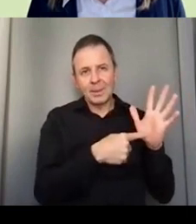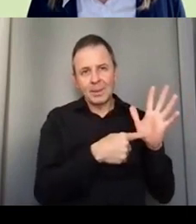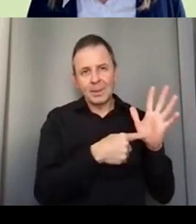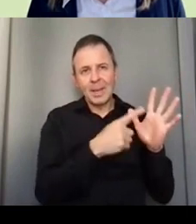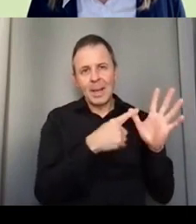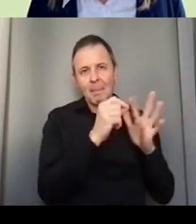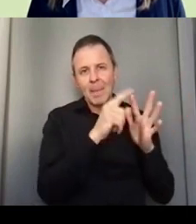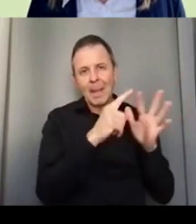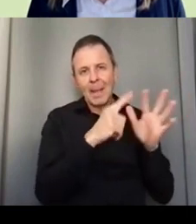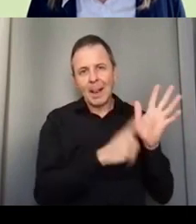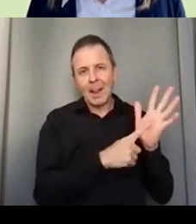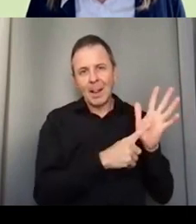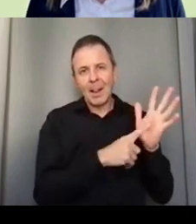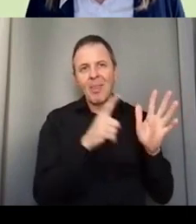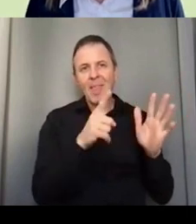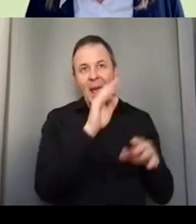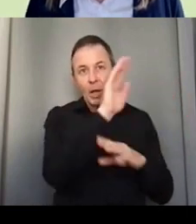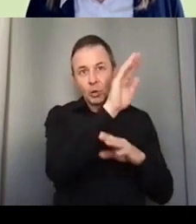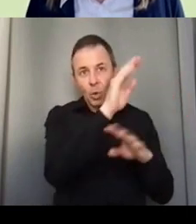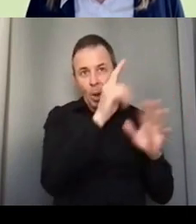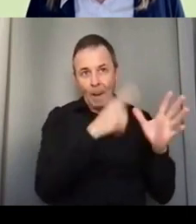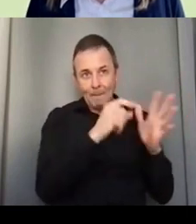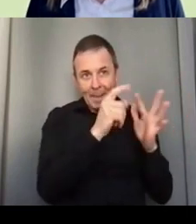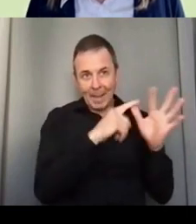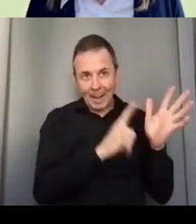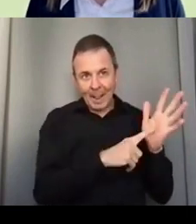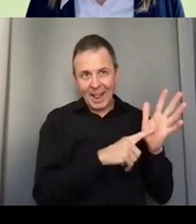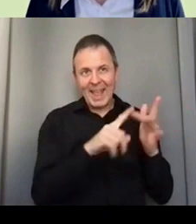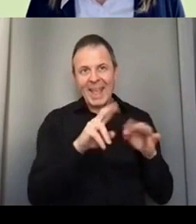appeal which can be actioned if you're not satisfied with the internal review